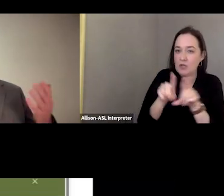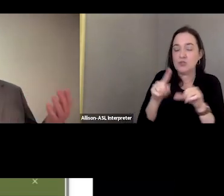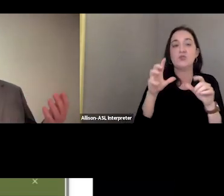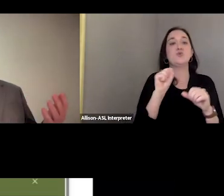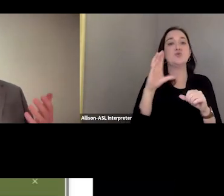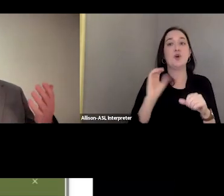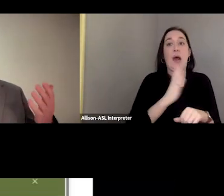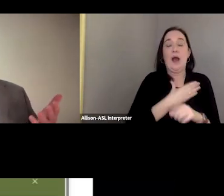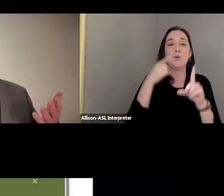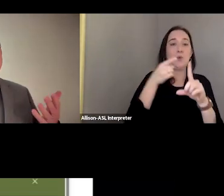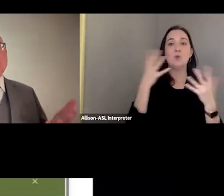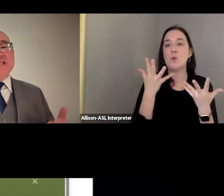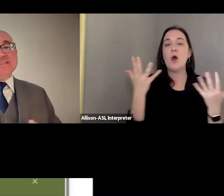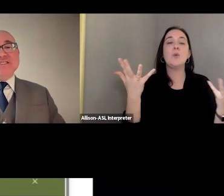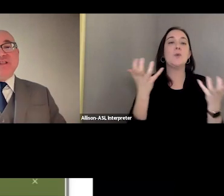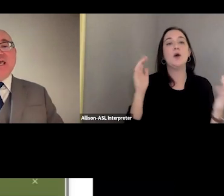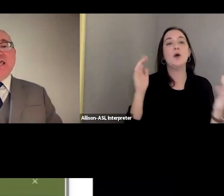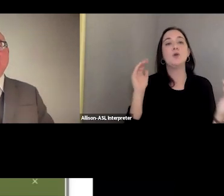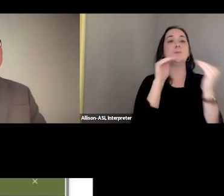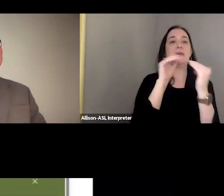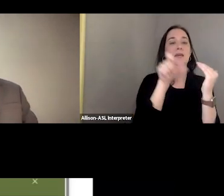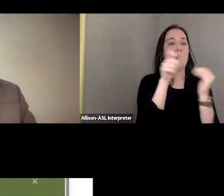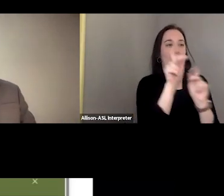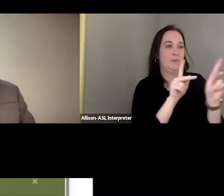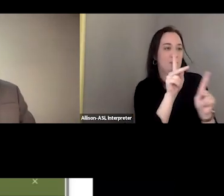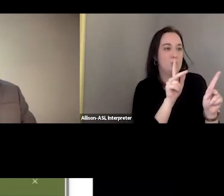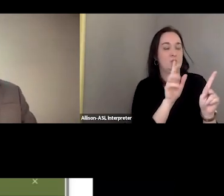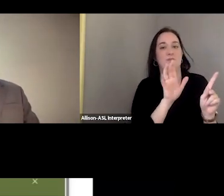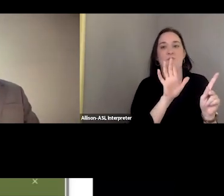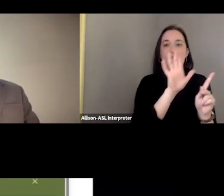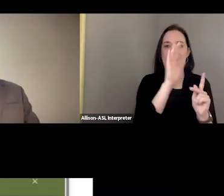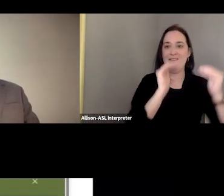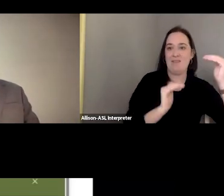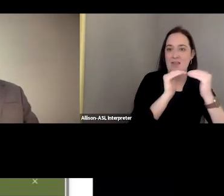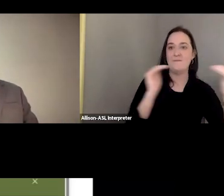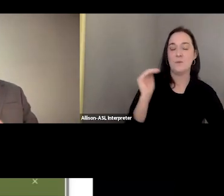So we're of course, this is a organization that I, and, I'm part of.